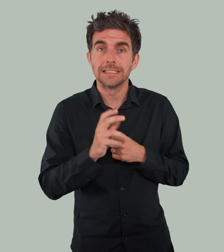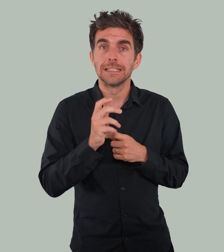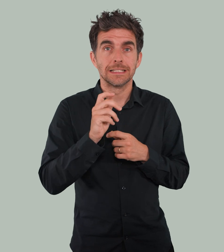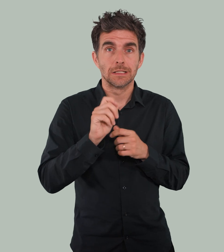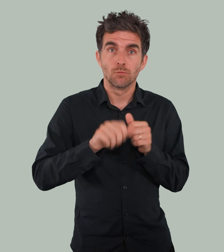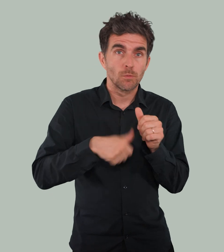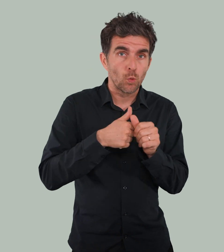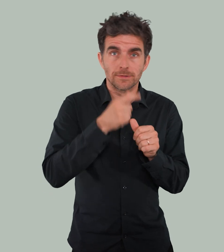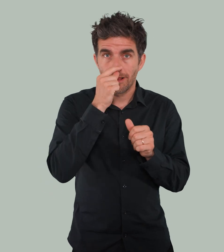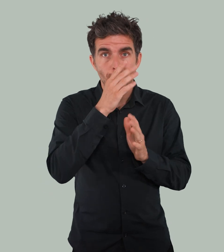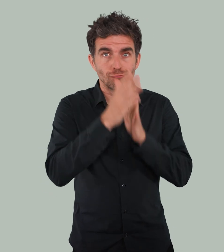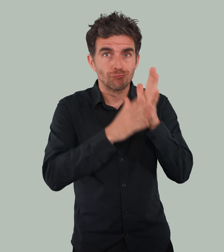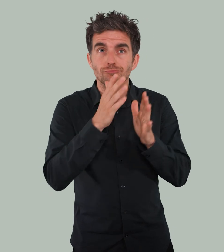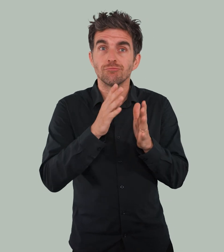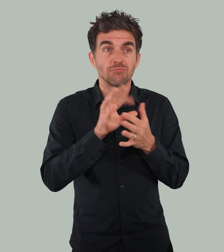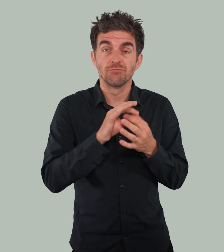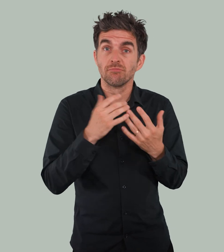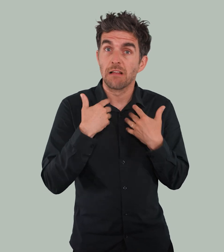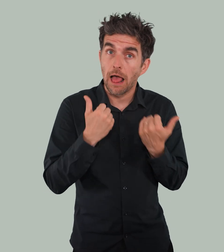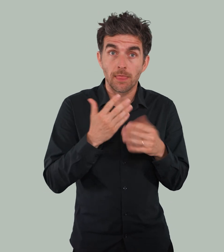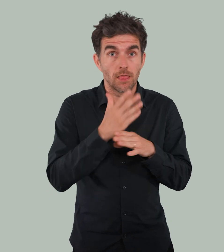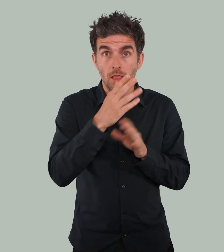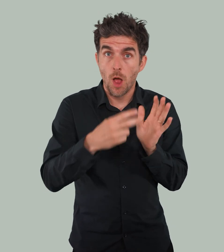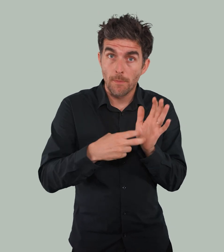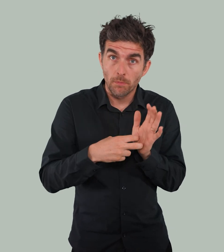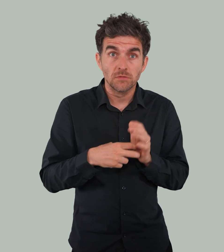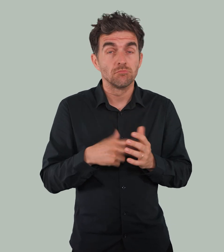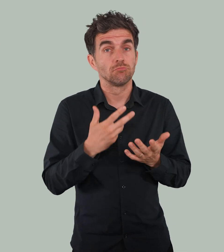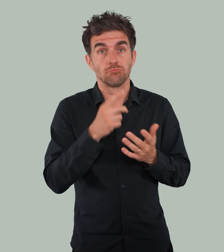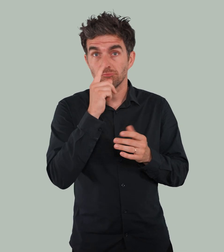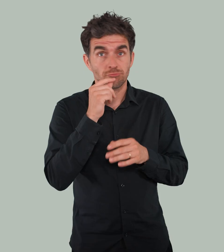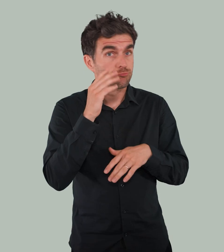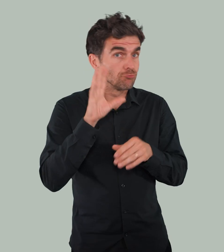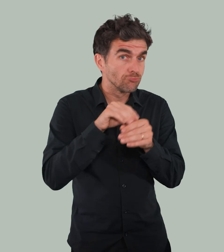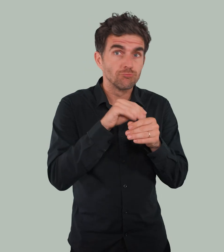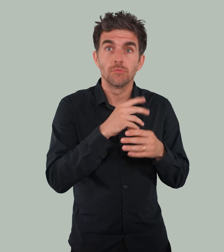supporting attendance at healthcare appointments, enabling participation